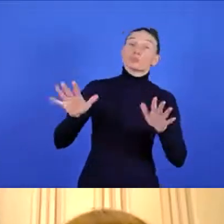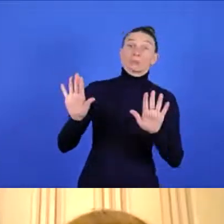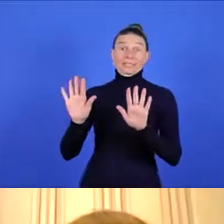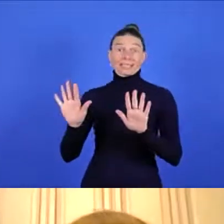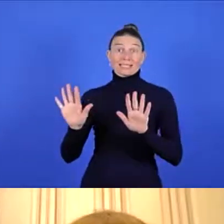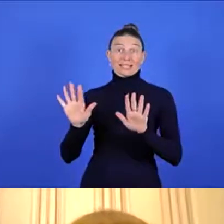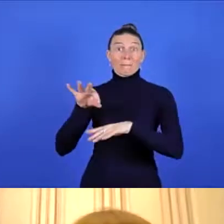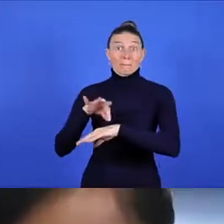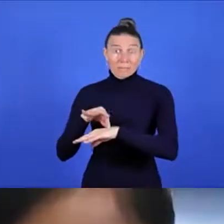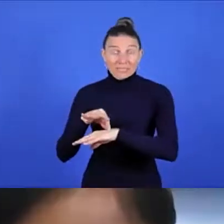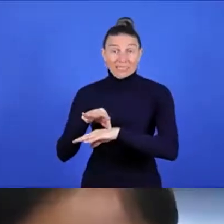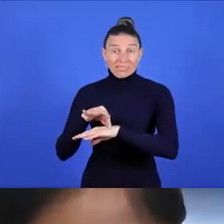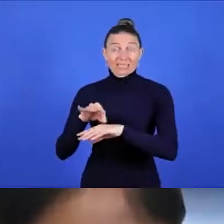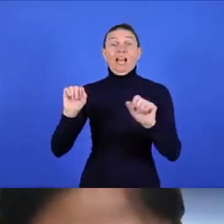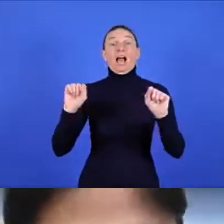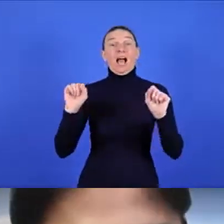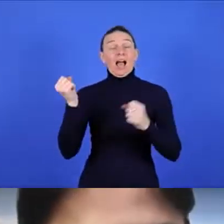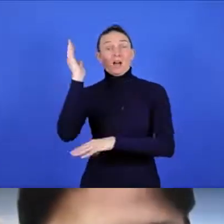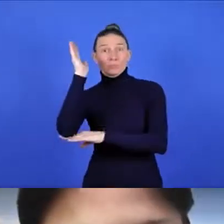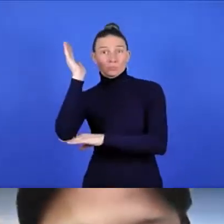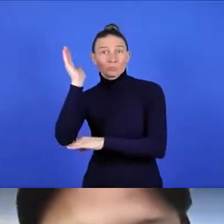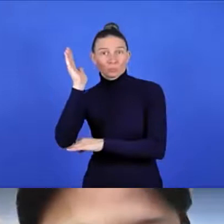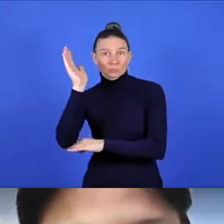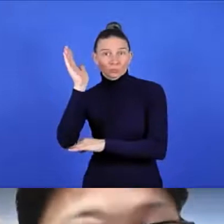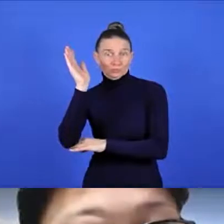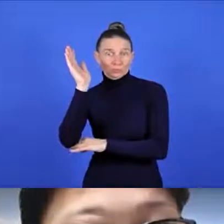. Every speaker will have